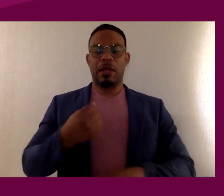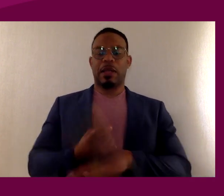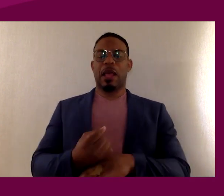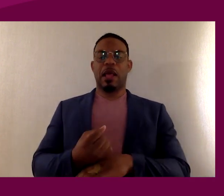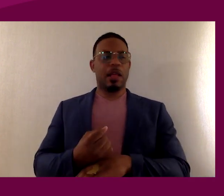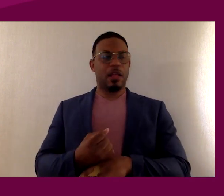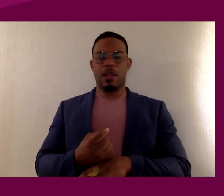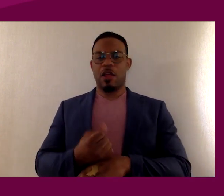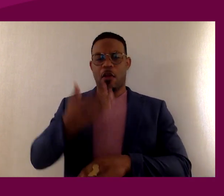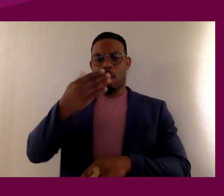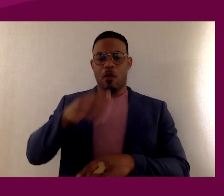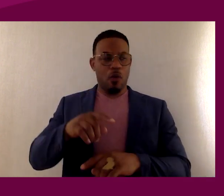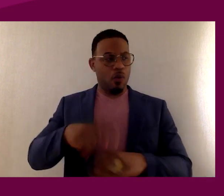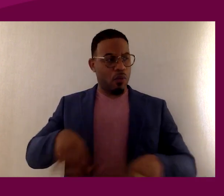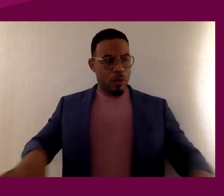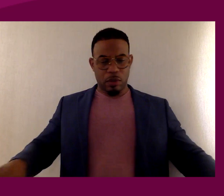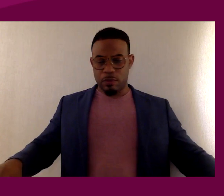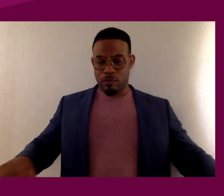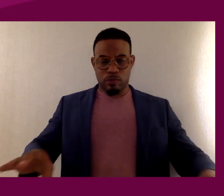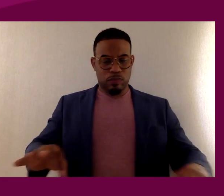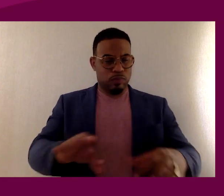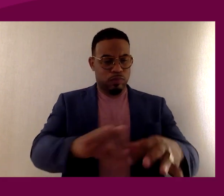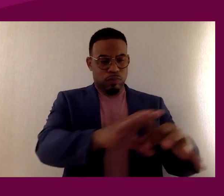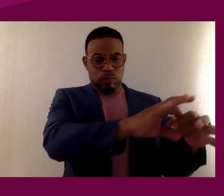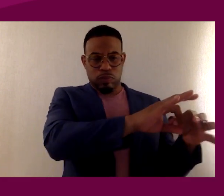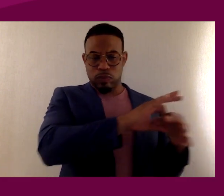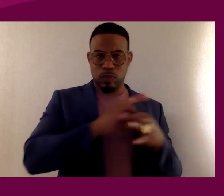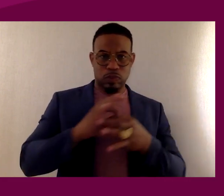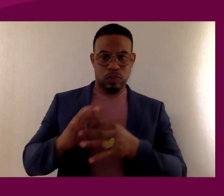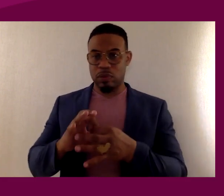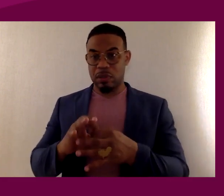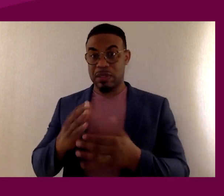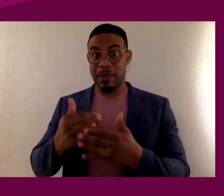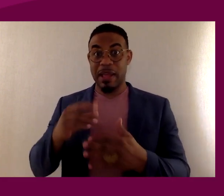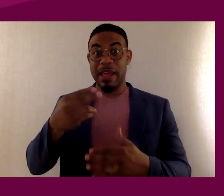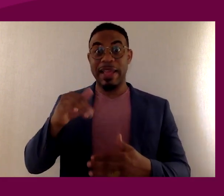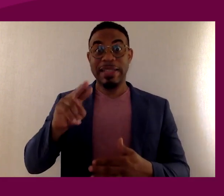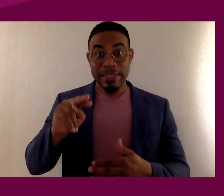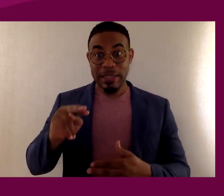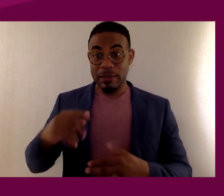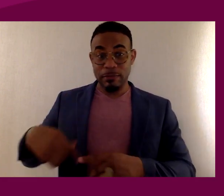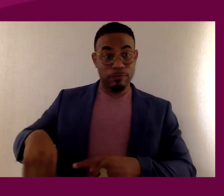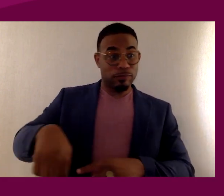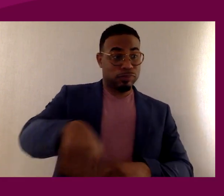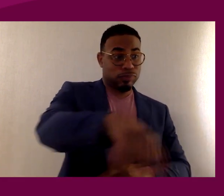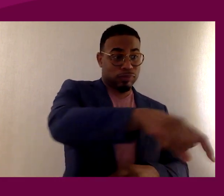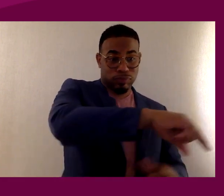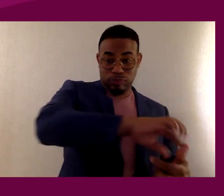wheelchair, but we would lock our front wheels together and sometimes people would bring a chain